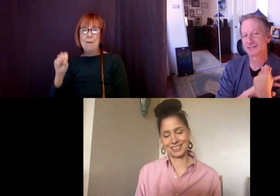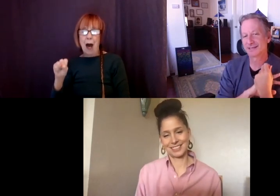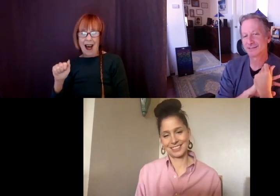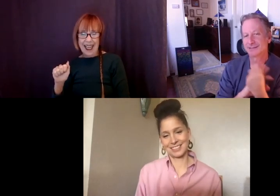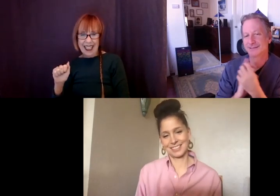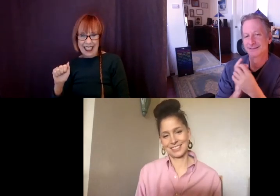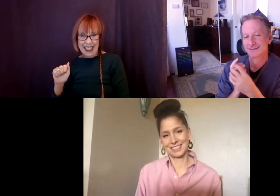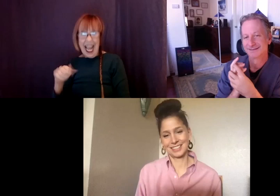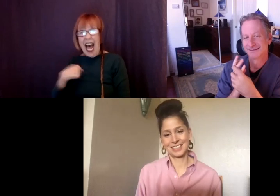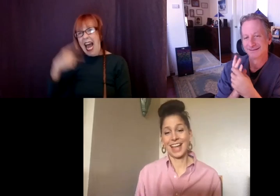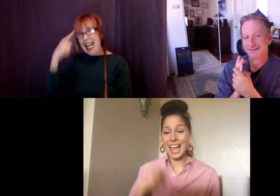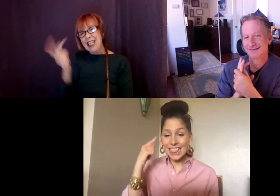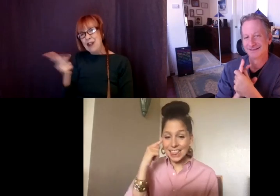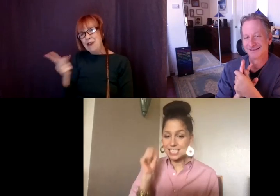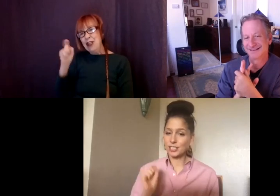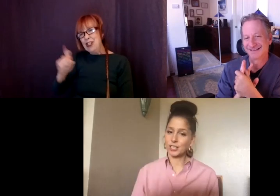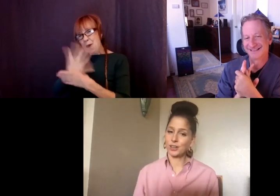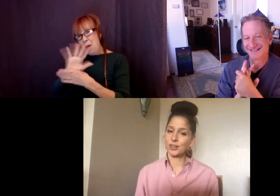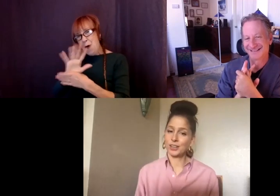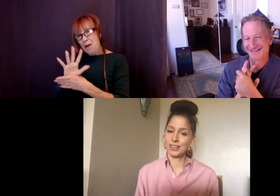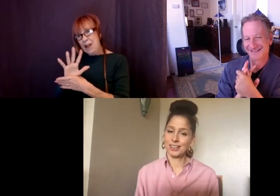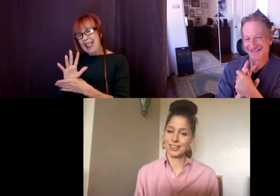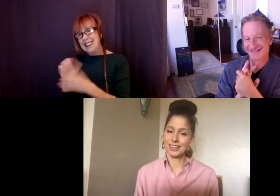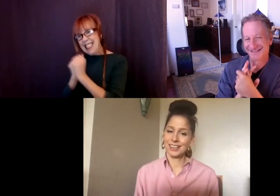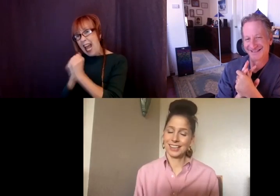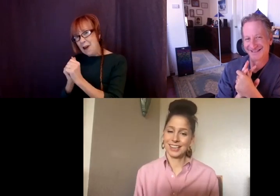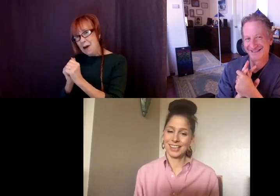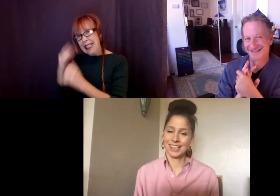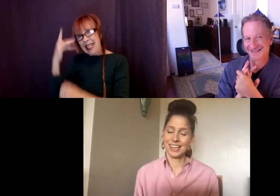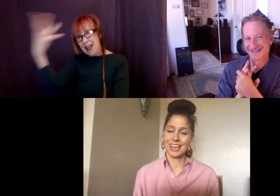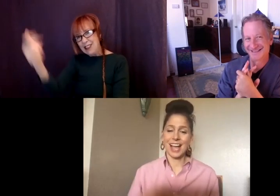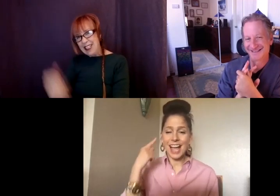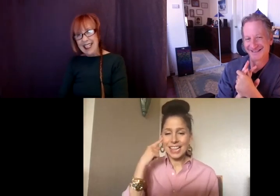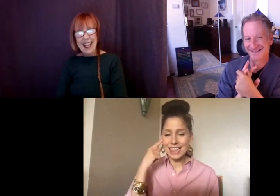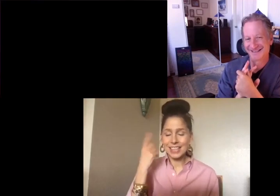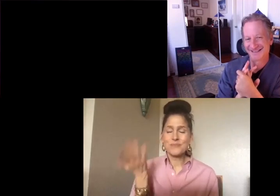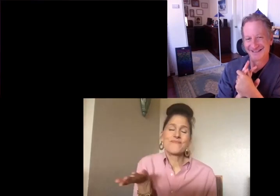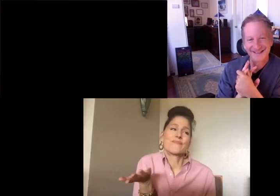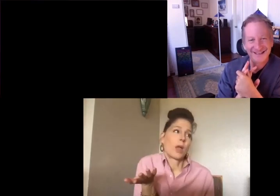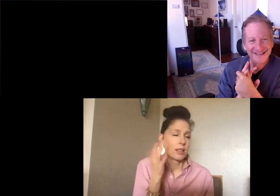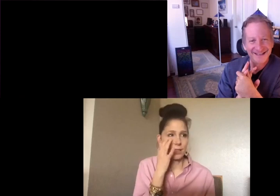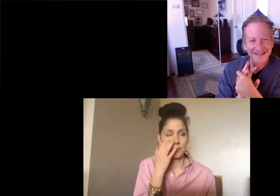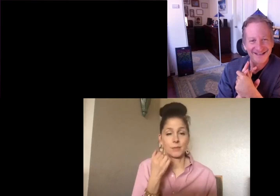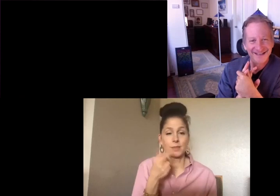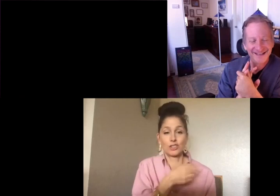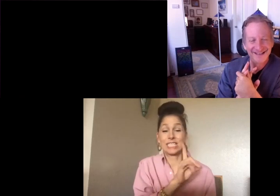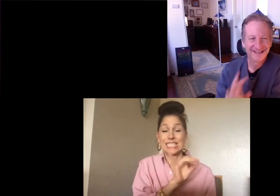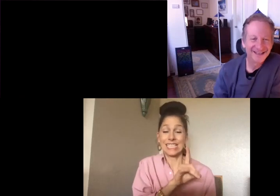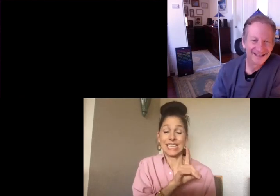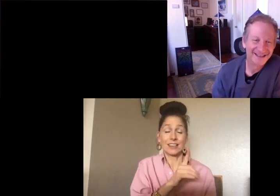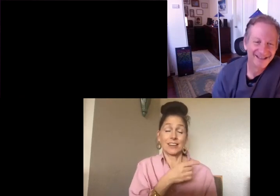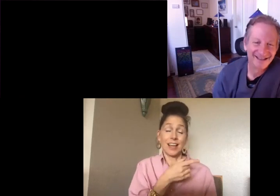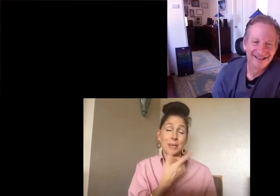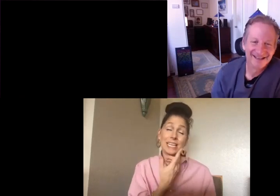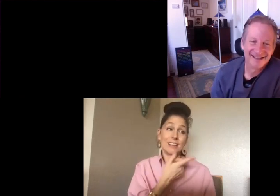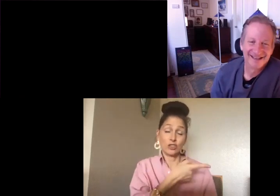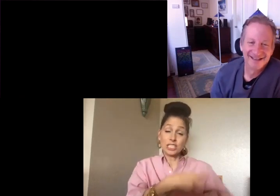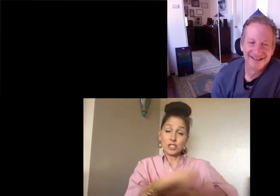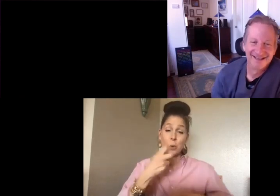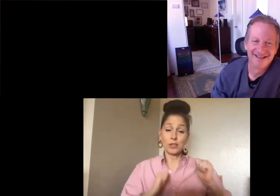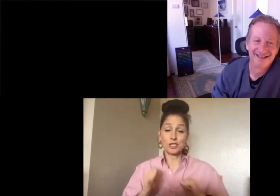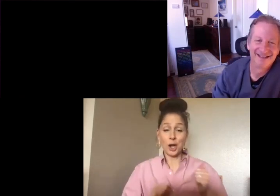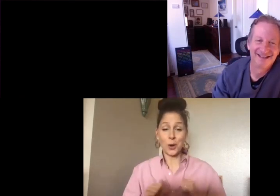SHOSHANNAH - Well I think so. Well I think she did.